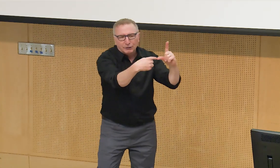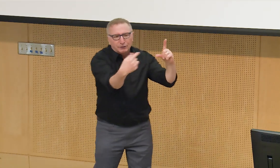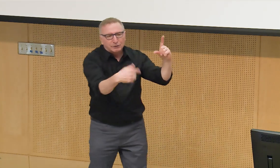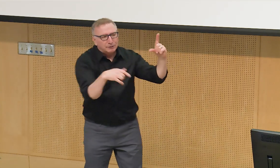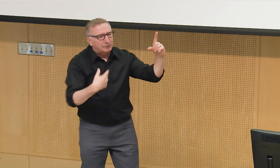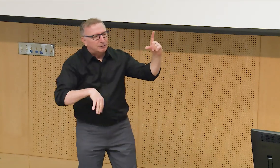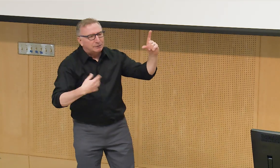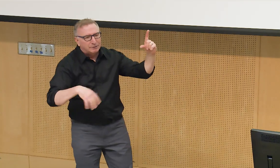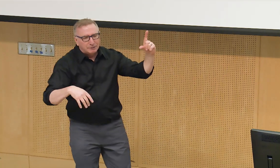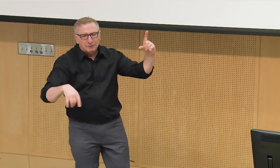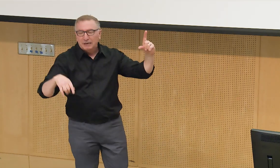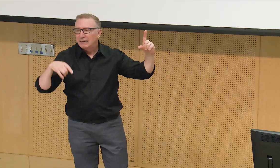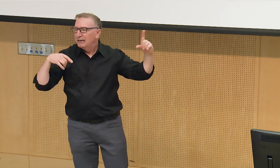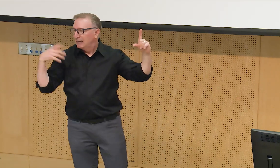because of sign language.